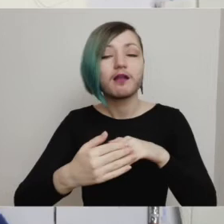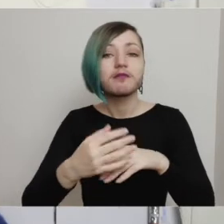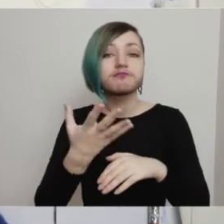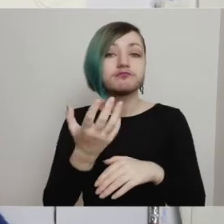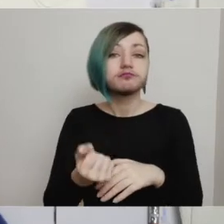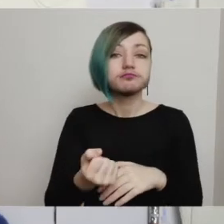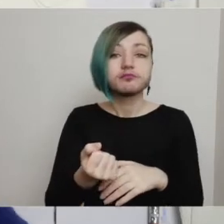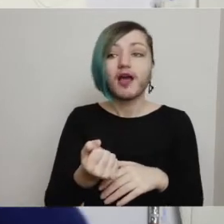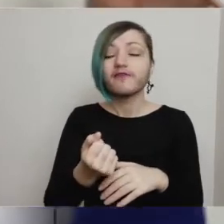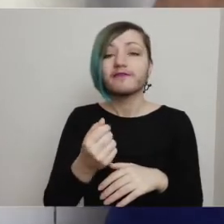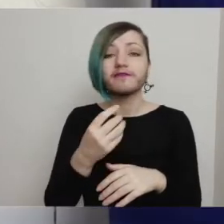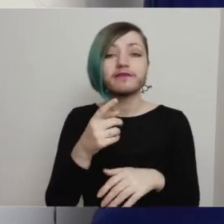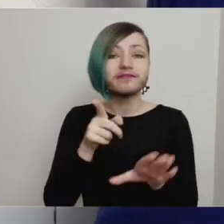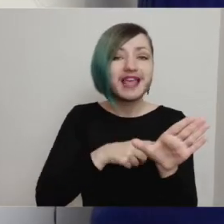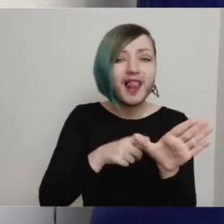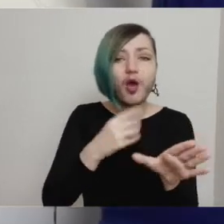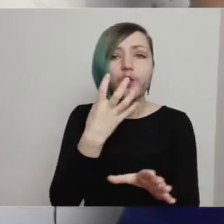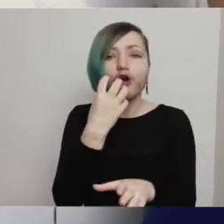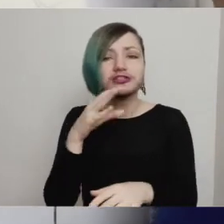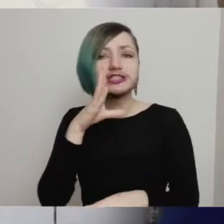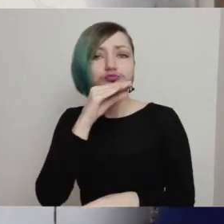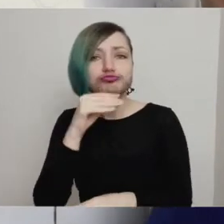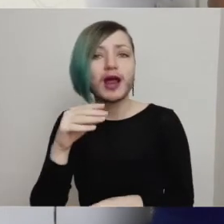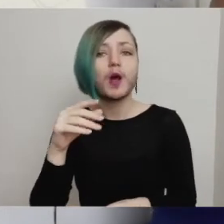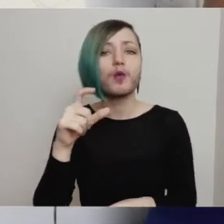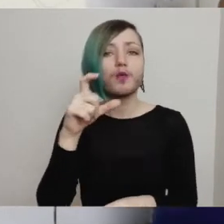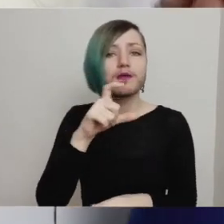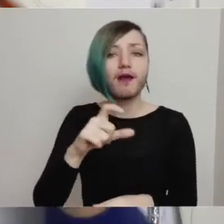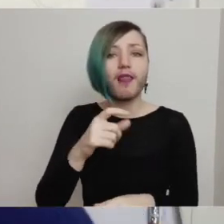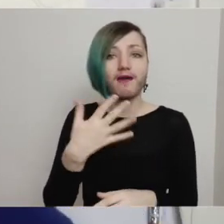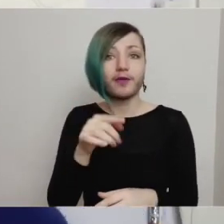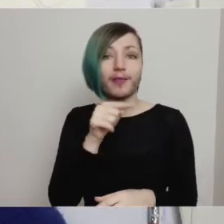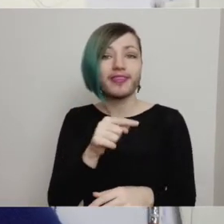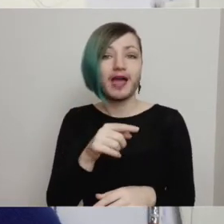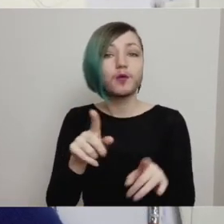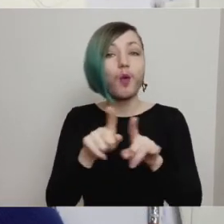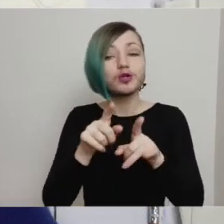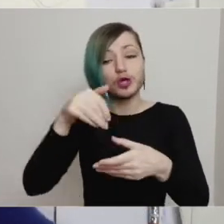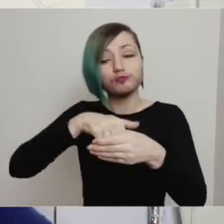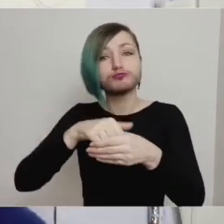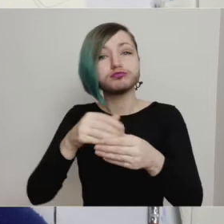browns and oranges from them because they've got a lot of tannin in they last quite a long time.